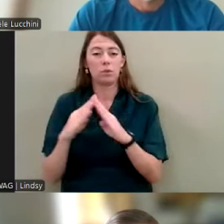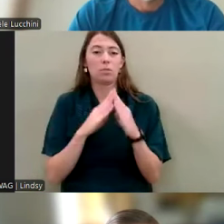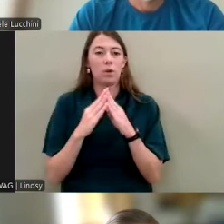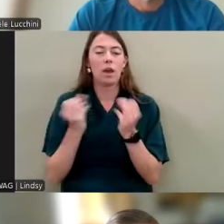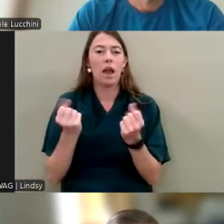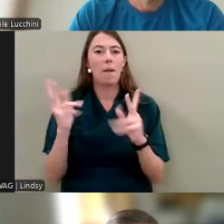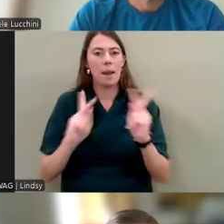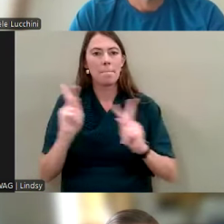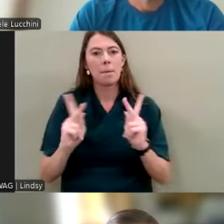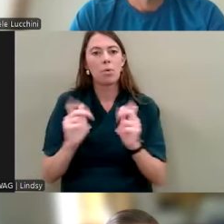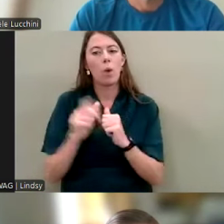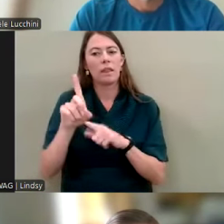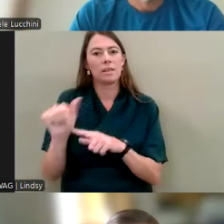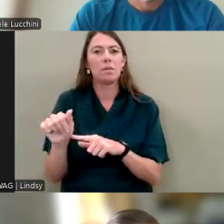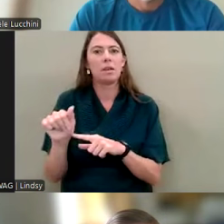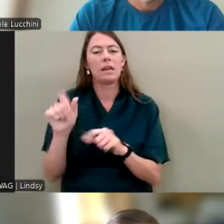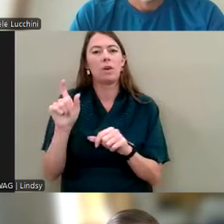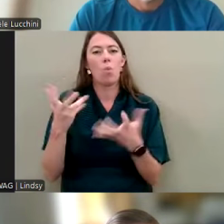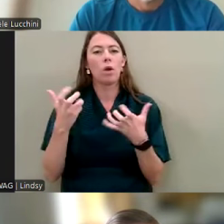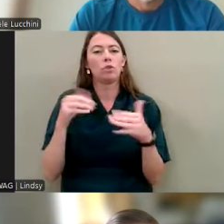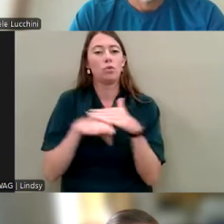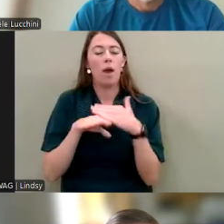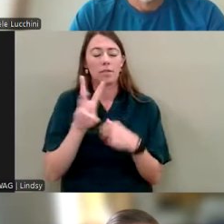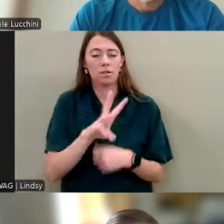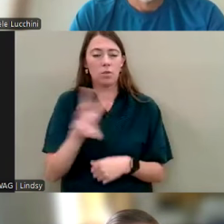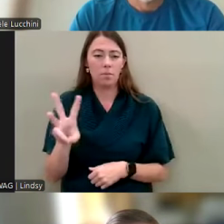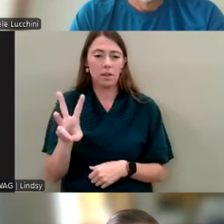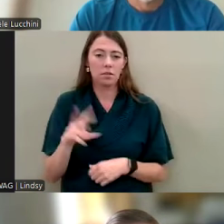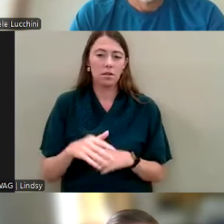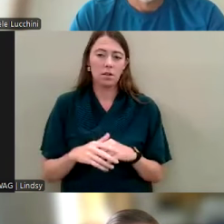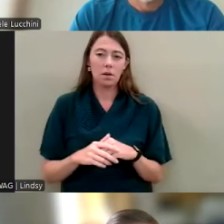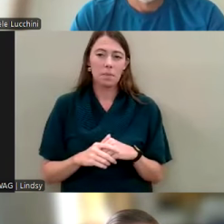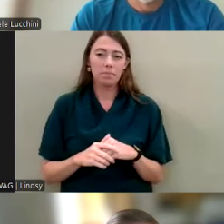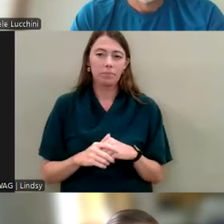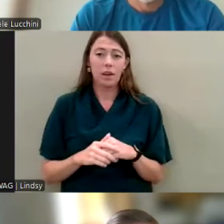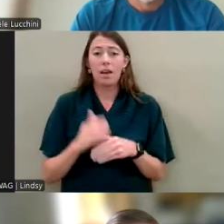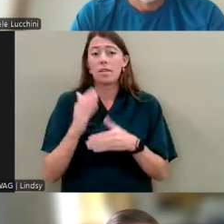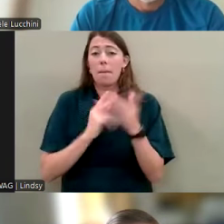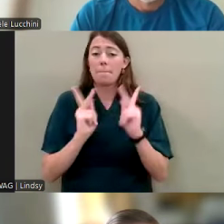permanent disability alongside situational episodic and temporary, it's really an